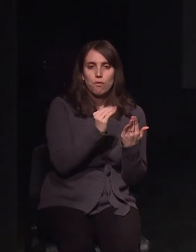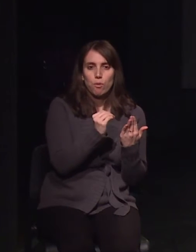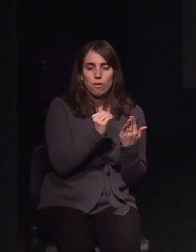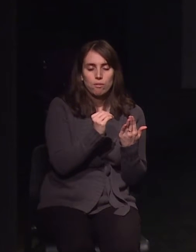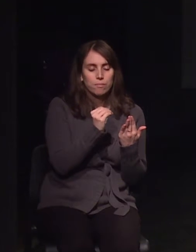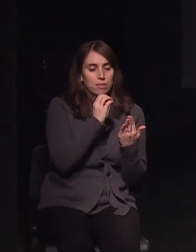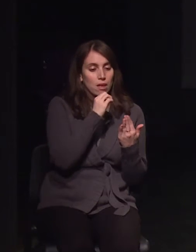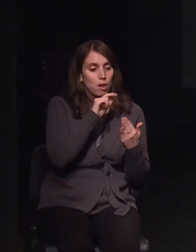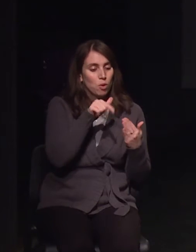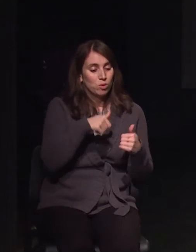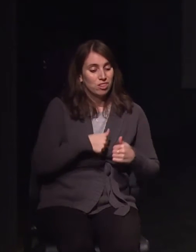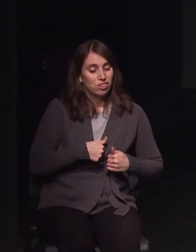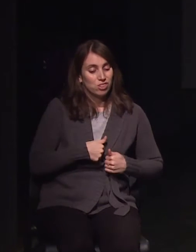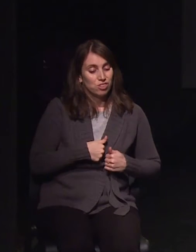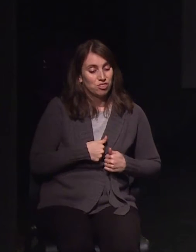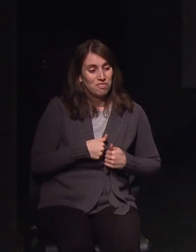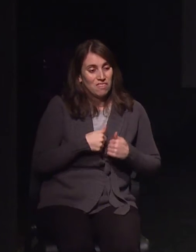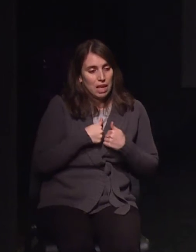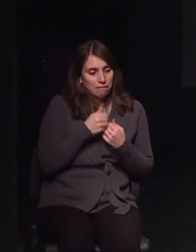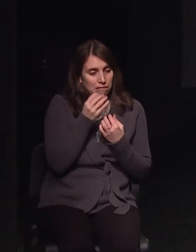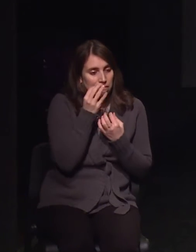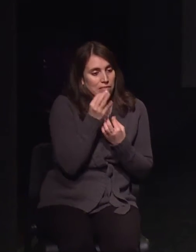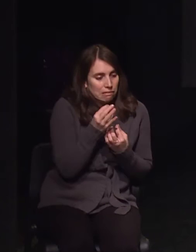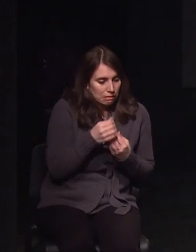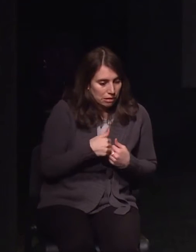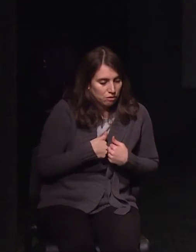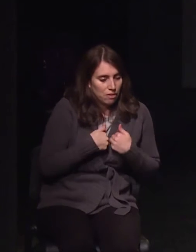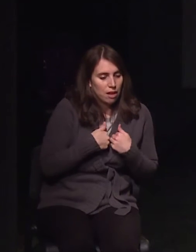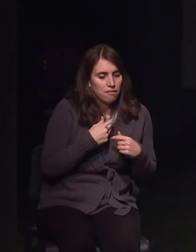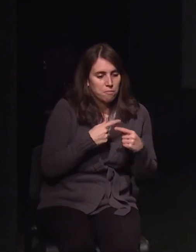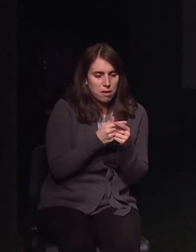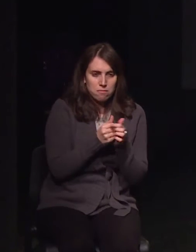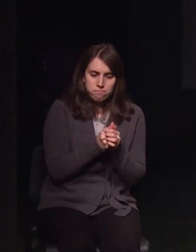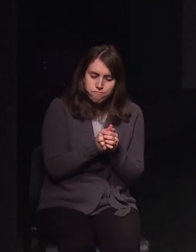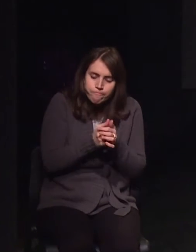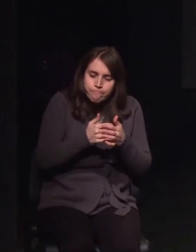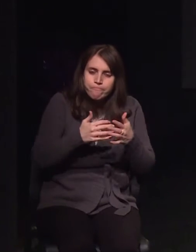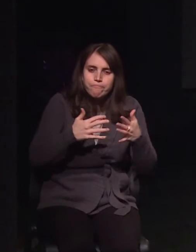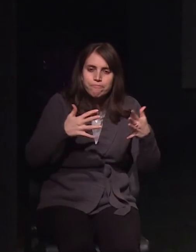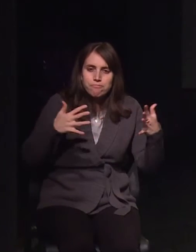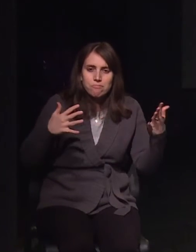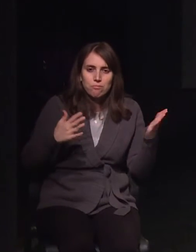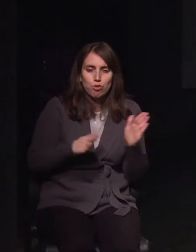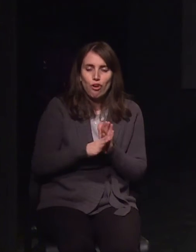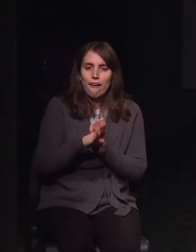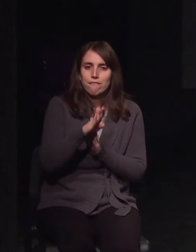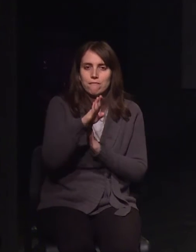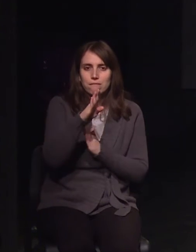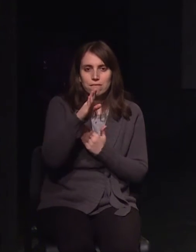thrive, in that I’m pretty convinced, and I’m sure that this is a likeminded crowd,